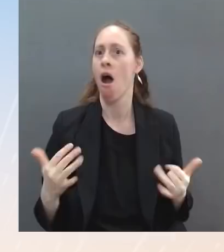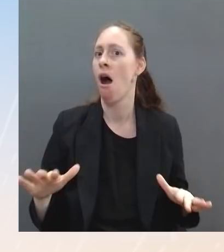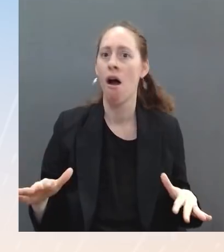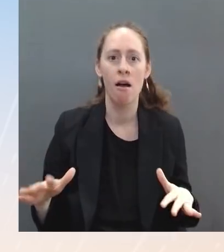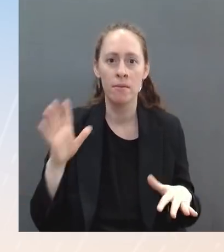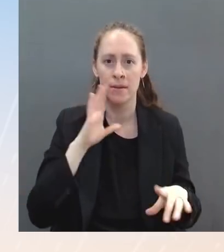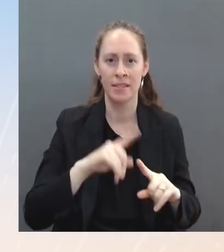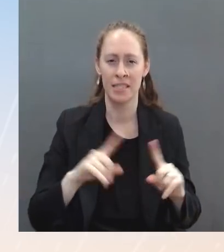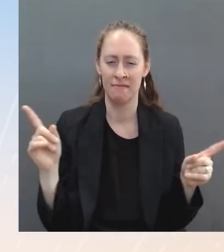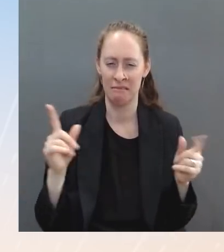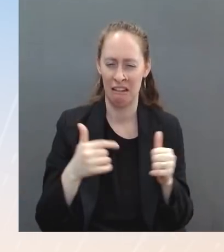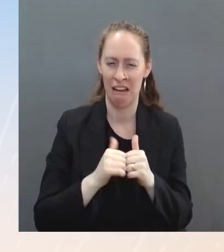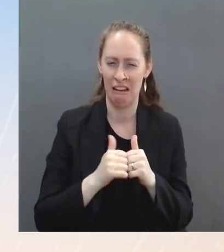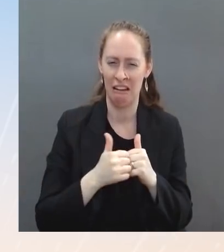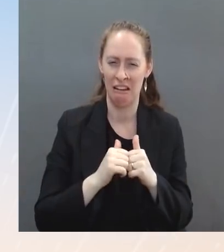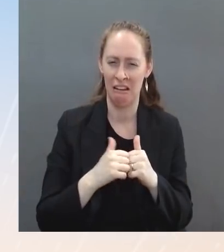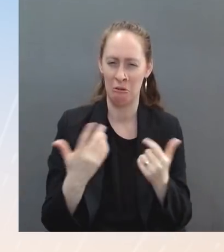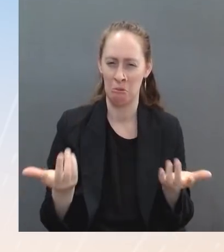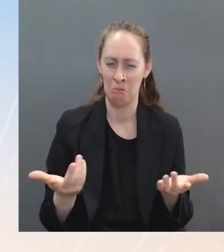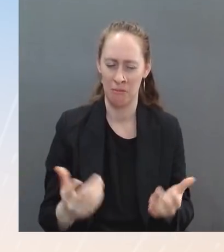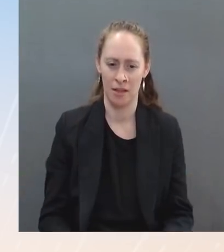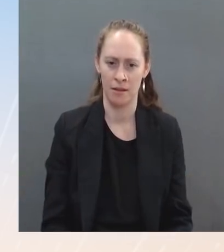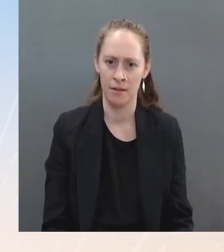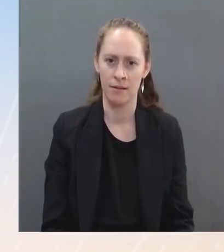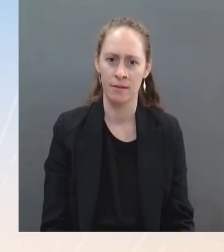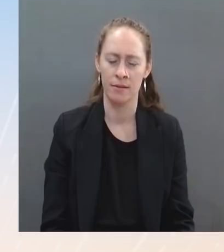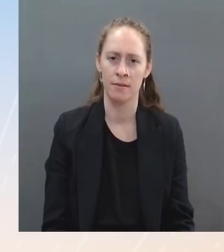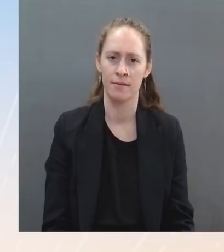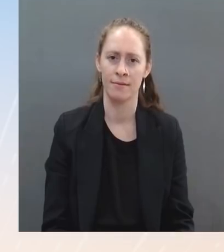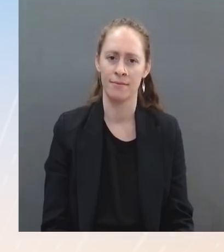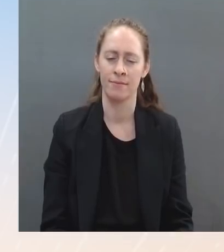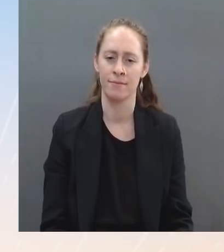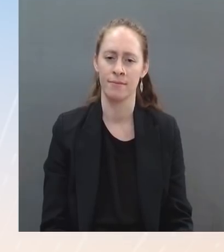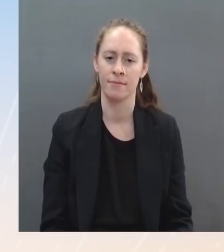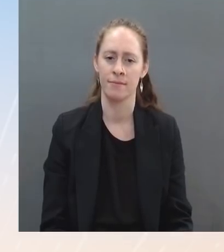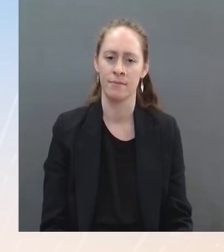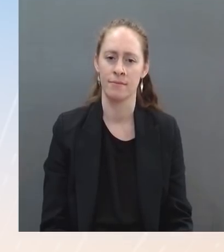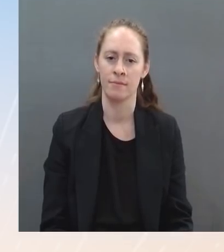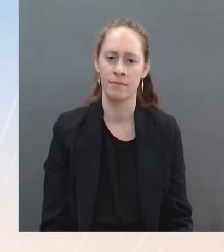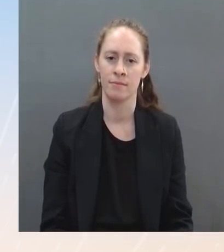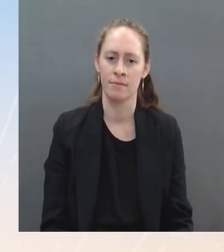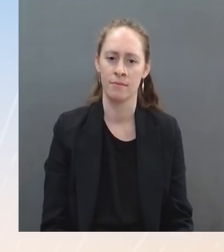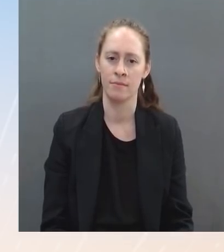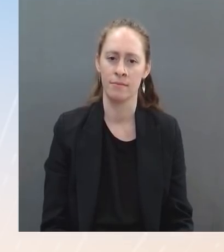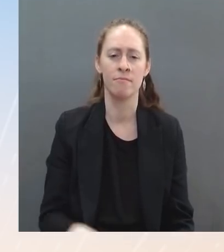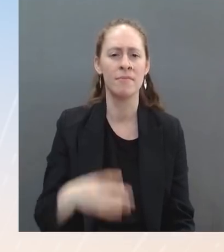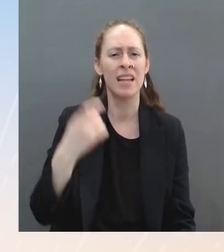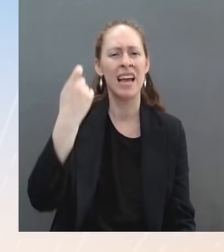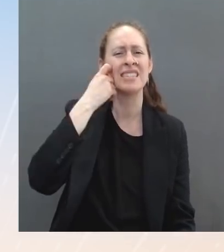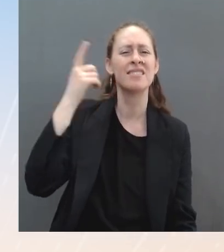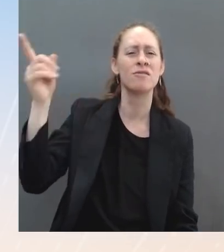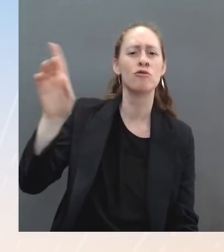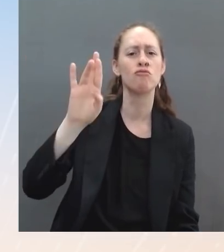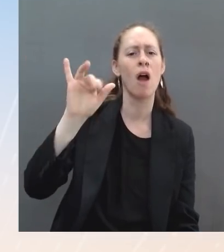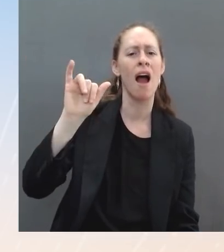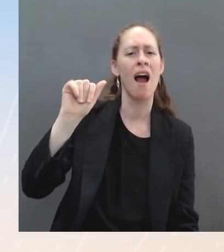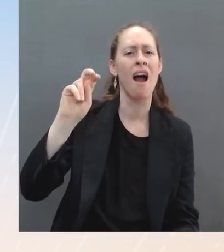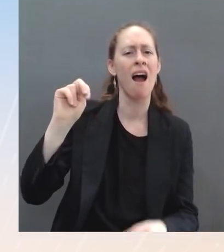this is a historic and unprecedented release in terms of size. It is going to help meet the mismatch between supply